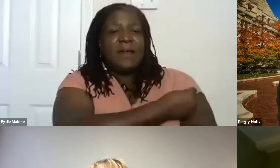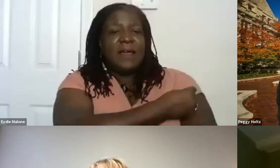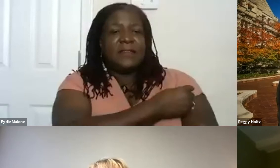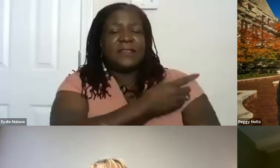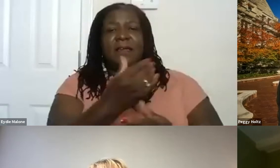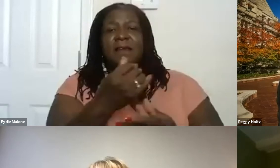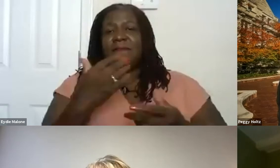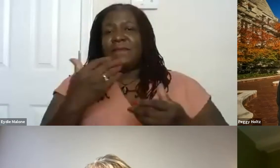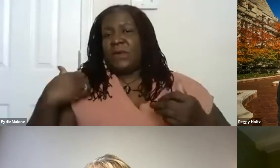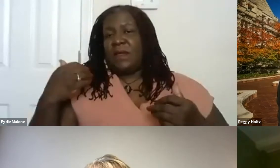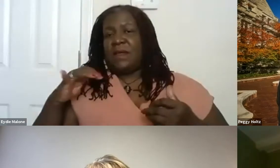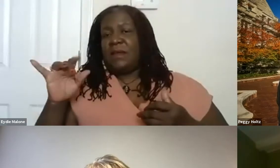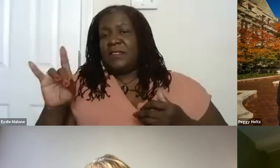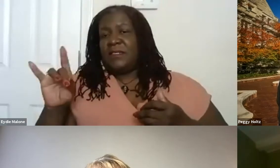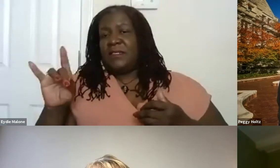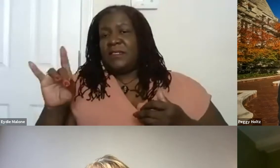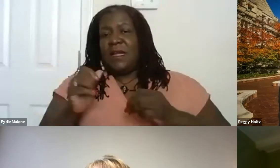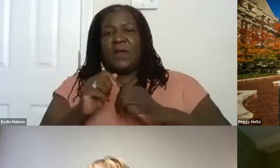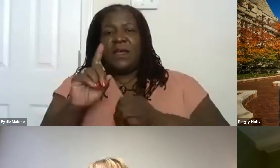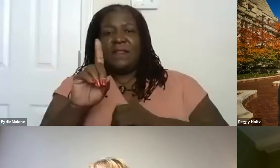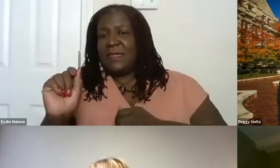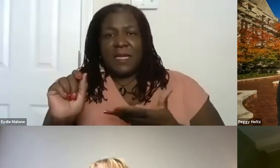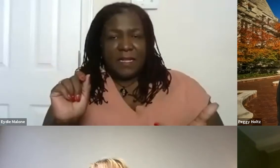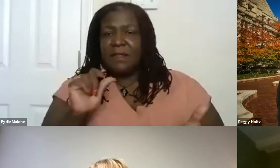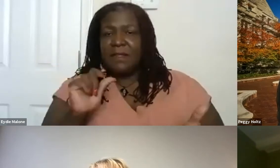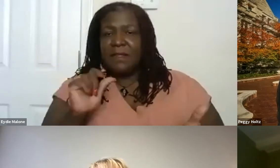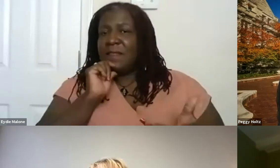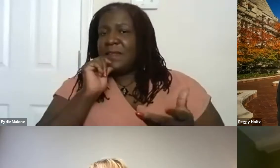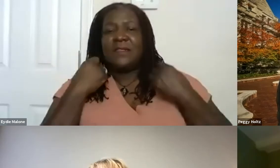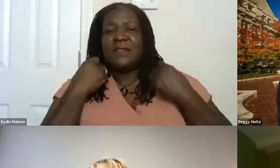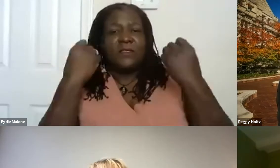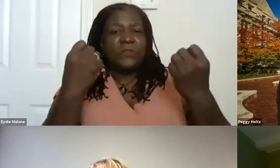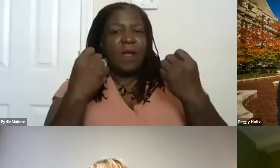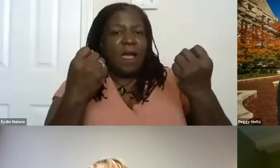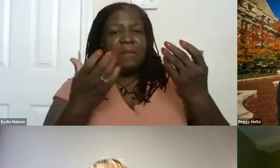doesn't drive, that maybe Mom and Dad are working and aren't able to get there during